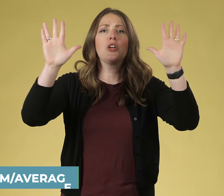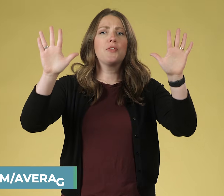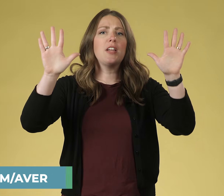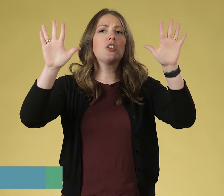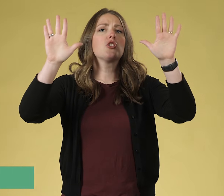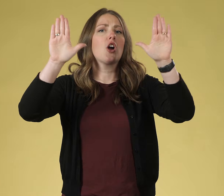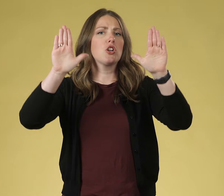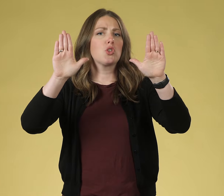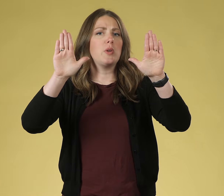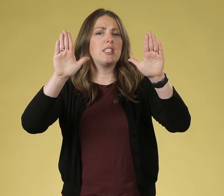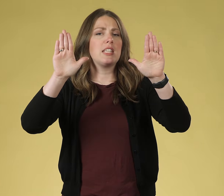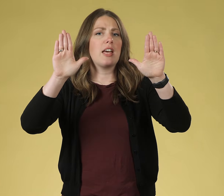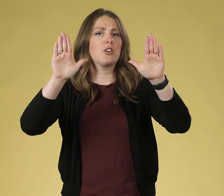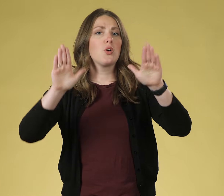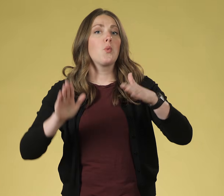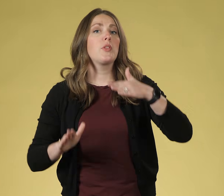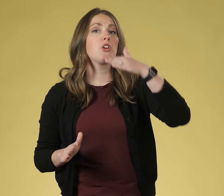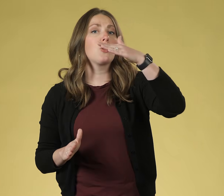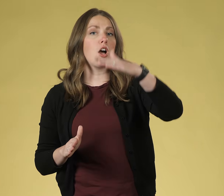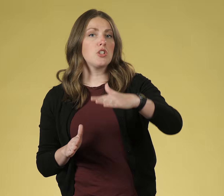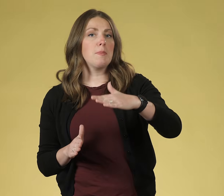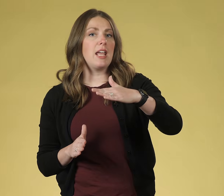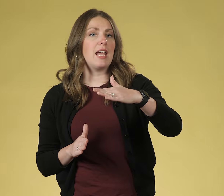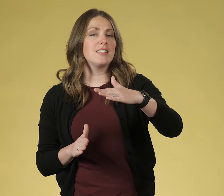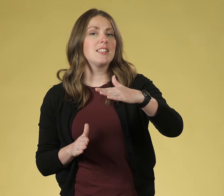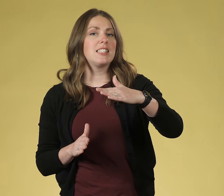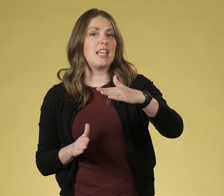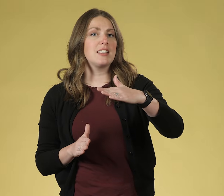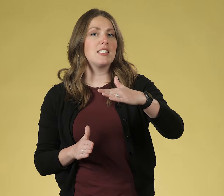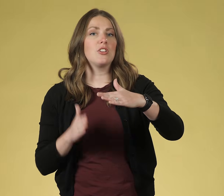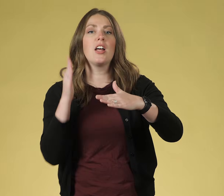Your fingers are squeezed together with your non-dominant hand staying still